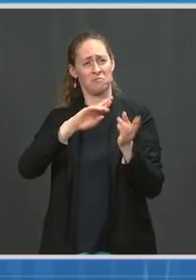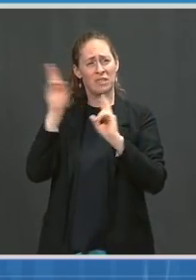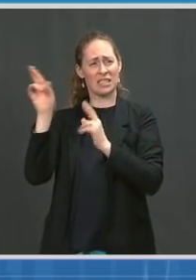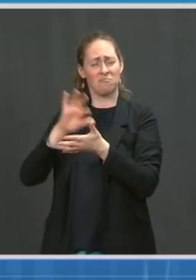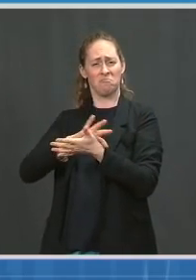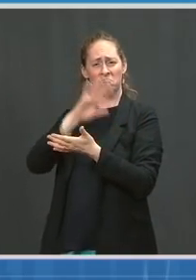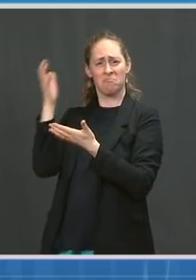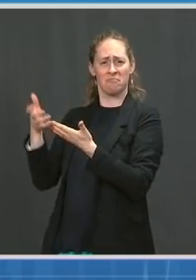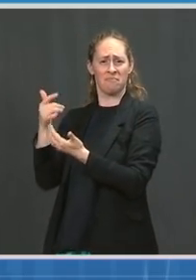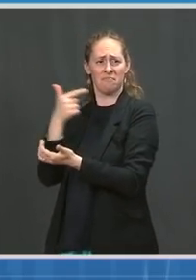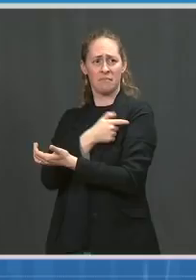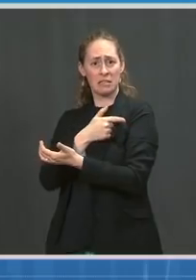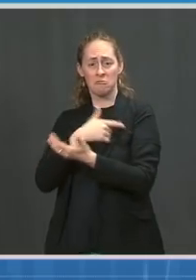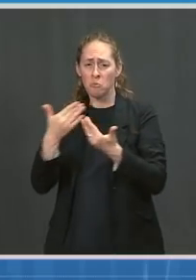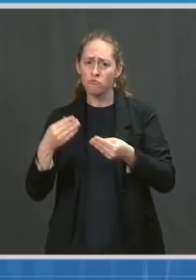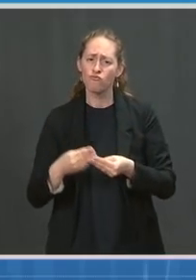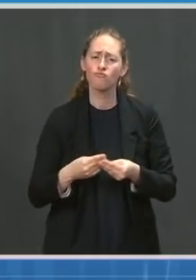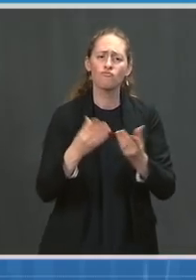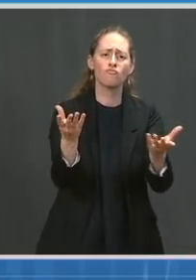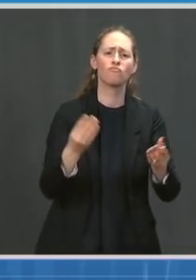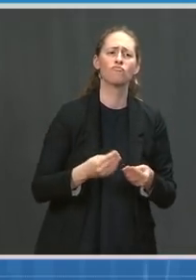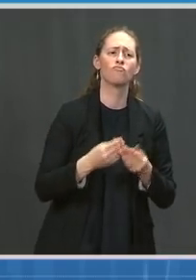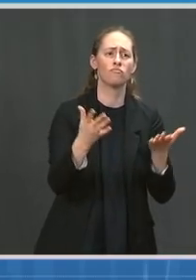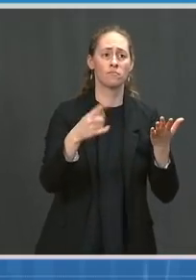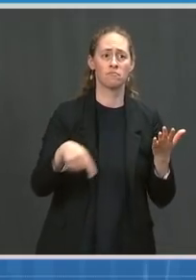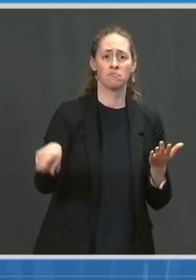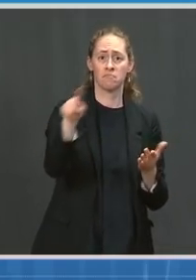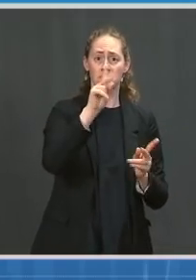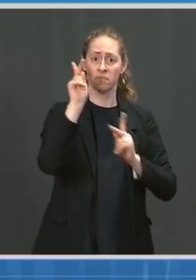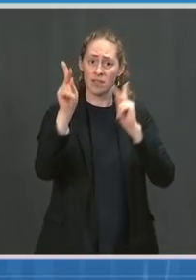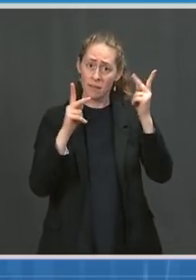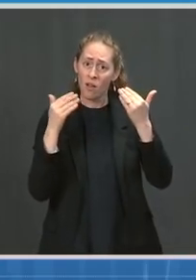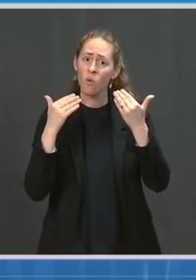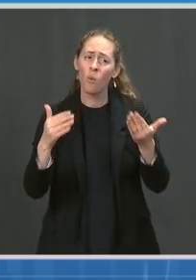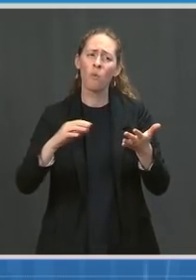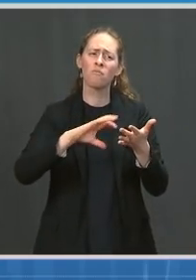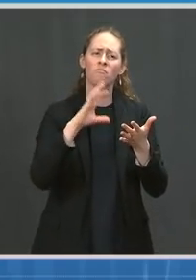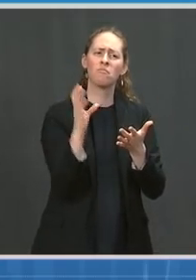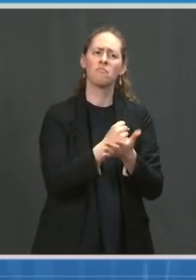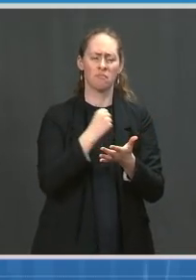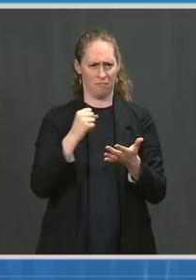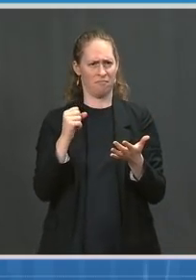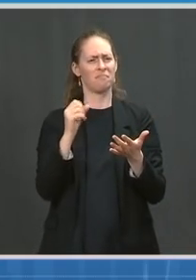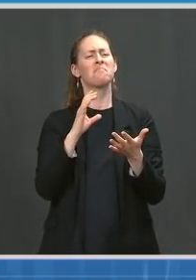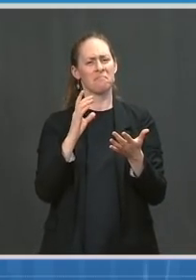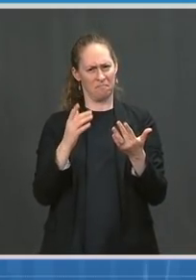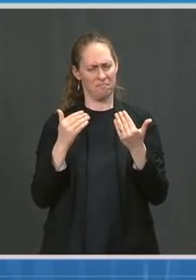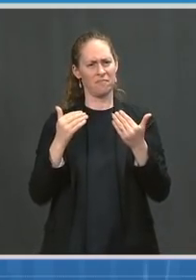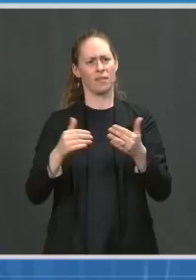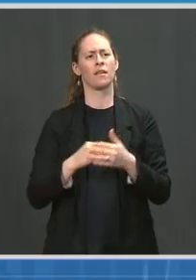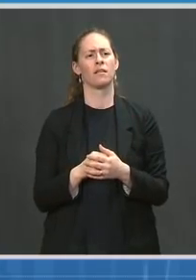to be put into the arms of the American people, we do it with a considerable degree of confidence